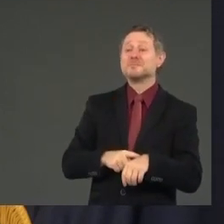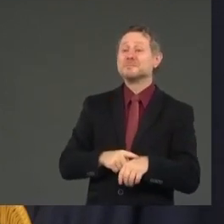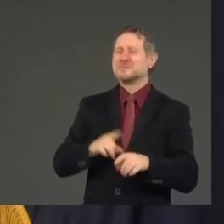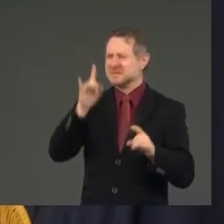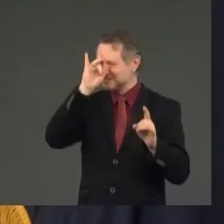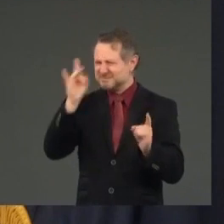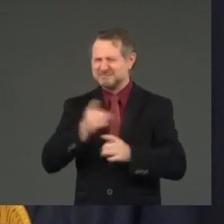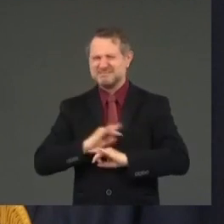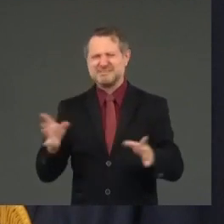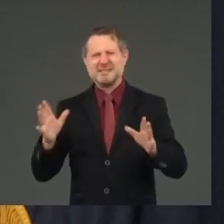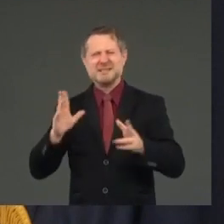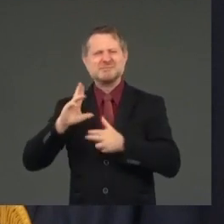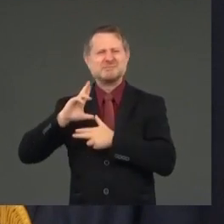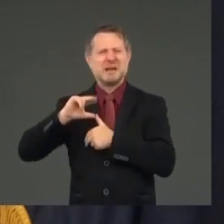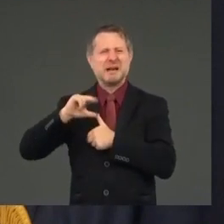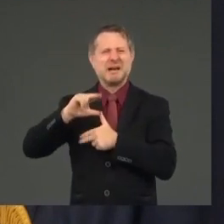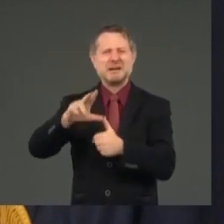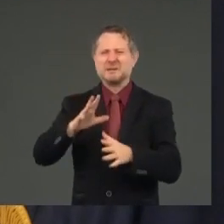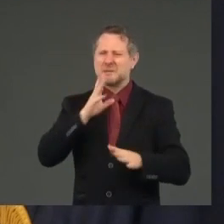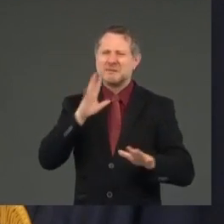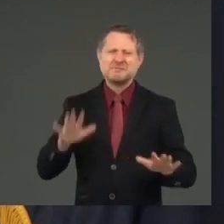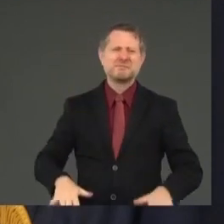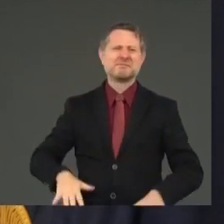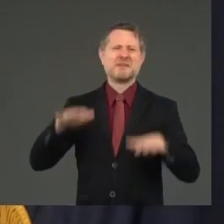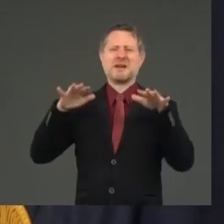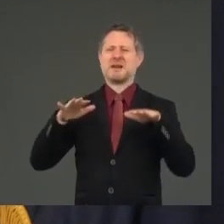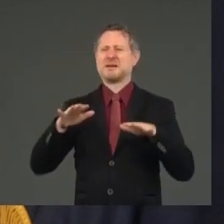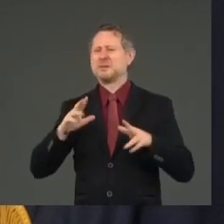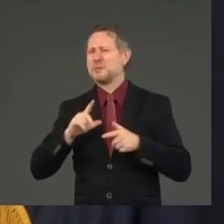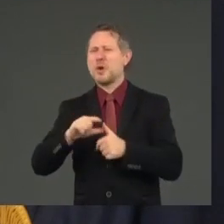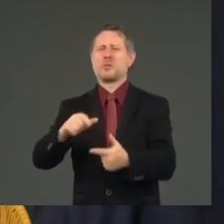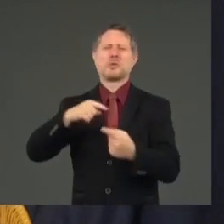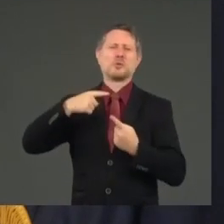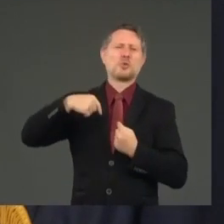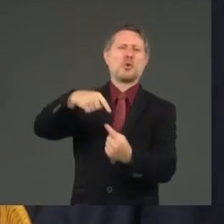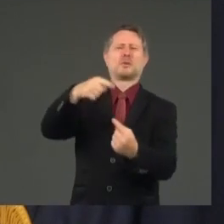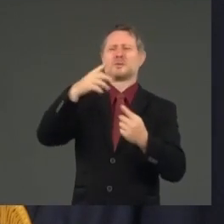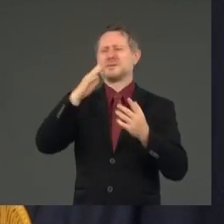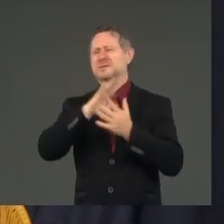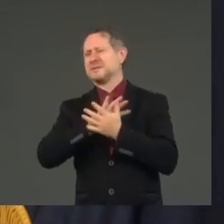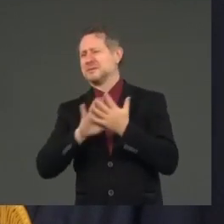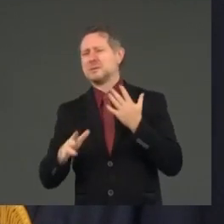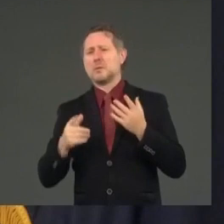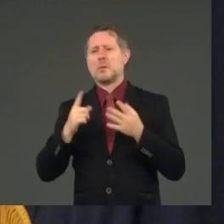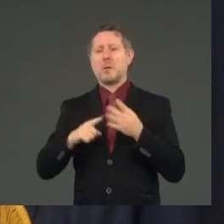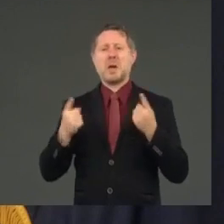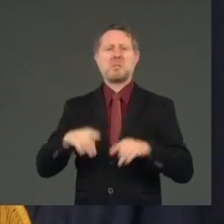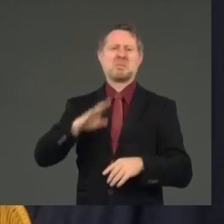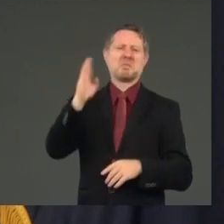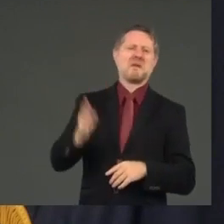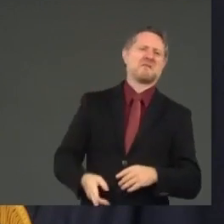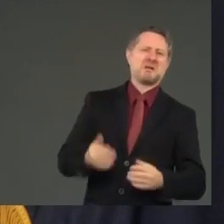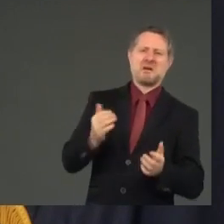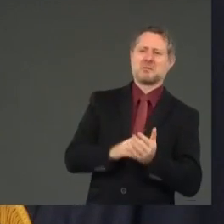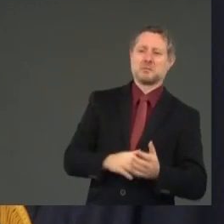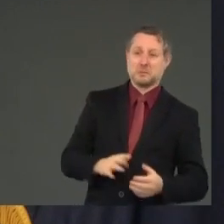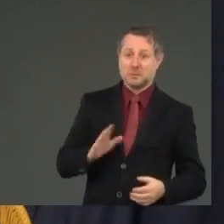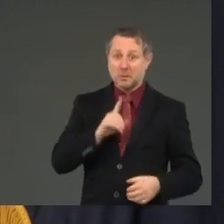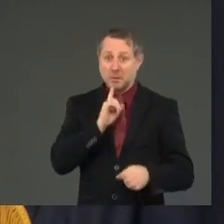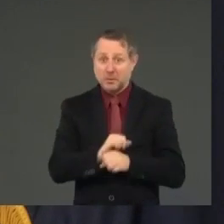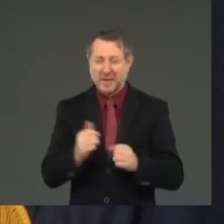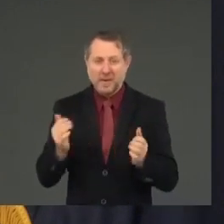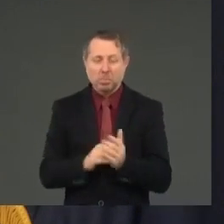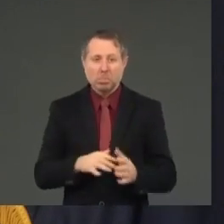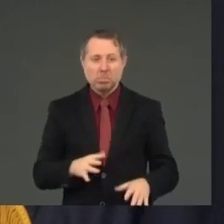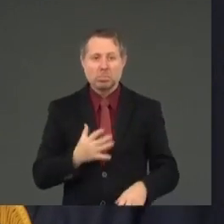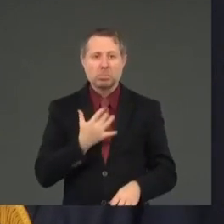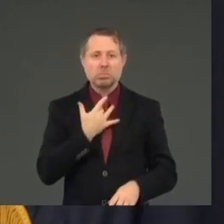IT REMINDS ME OF THE FIRST TIME